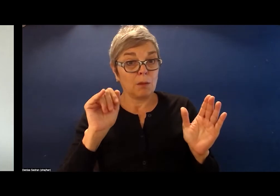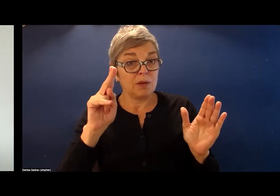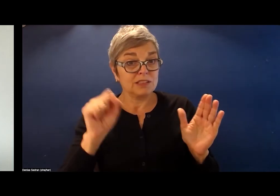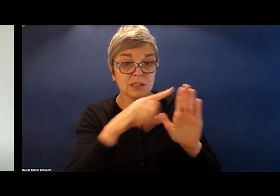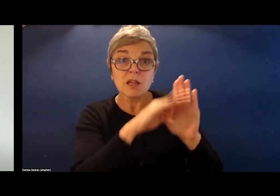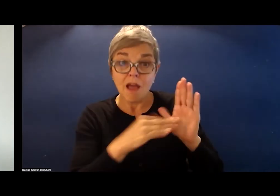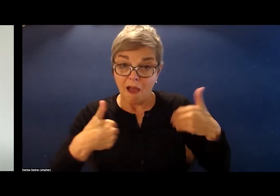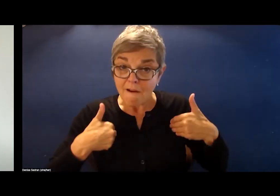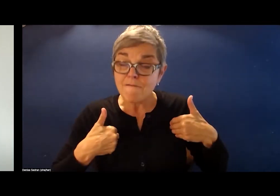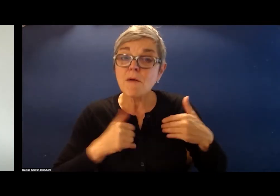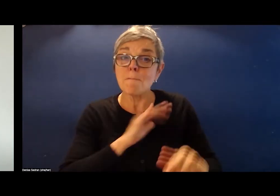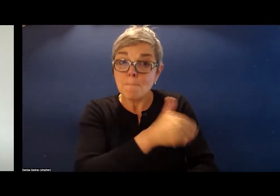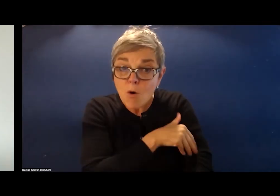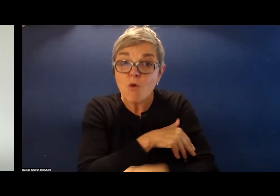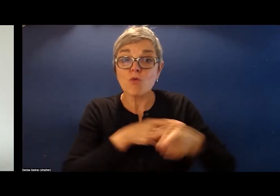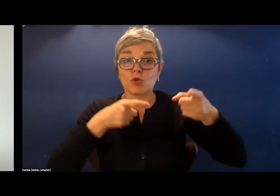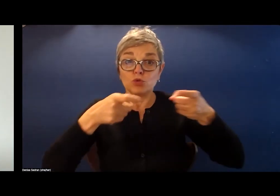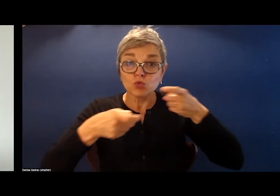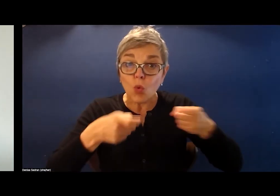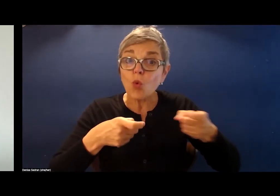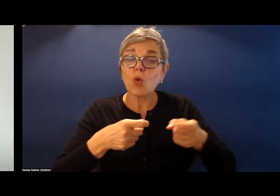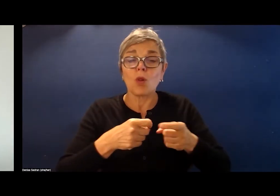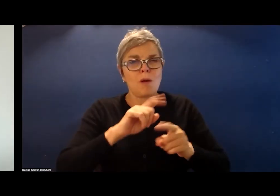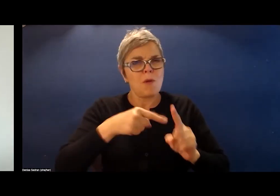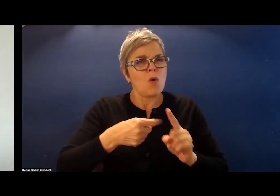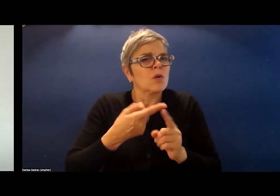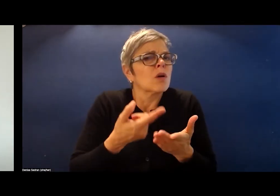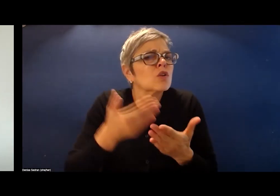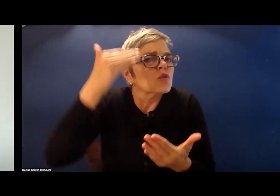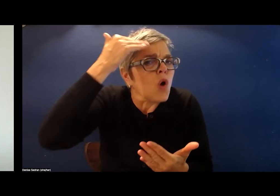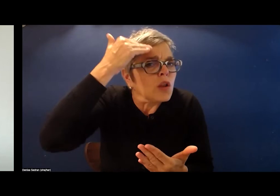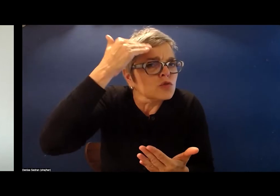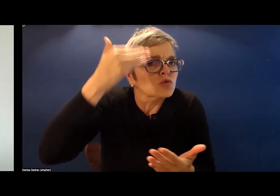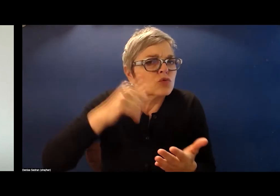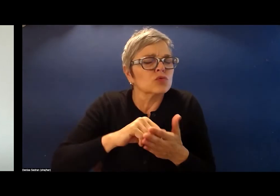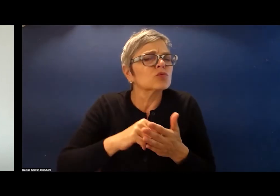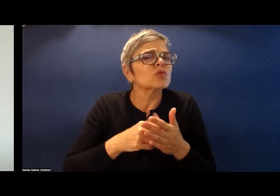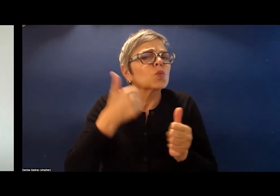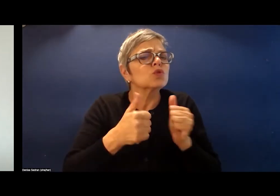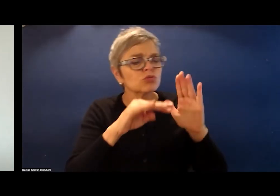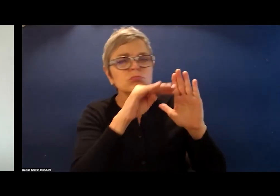and the organization and patterns with which we come to approach ideas and people.